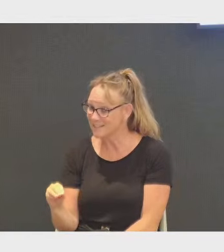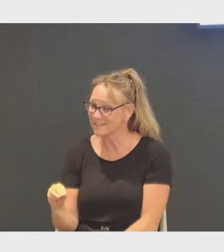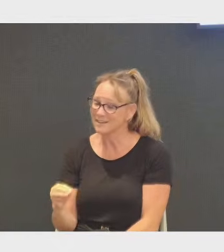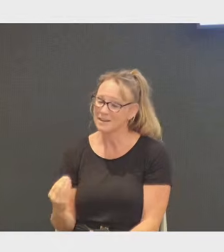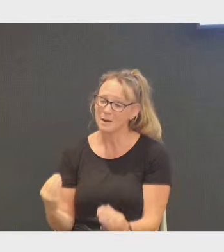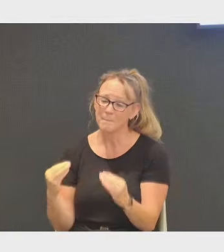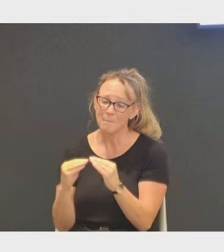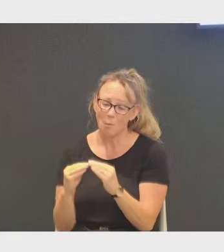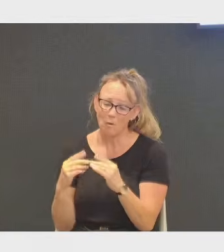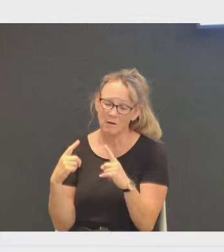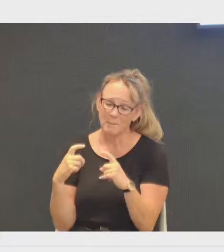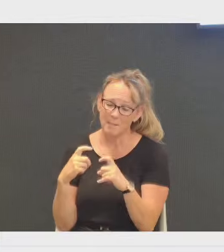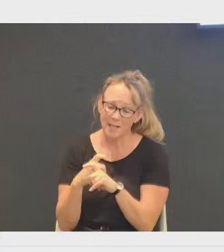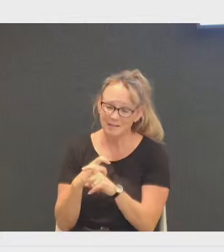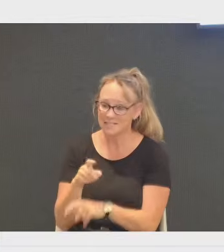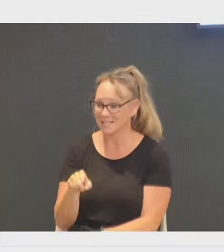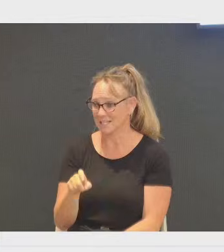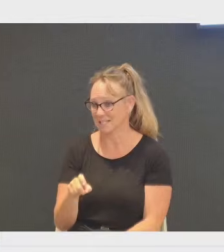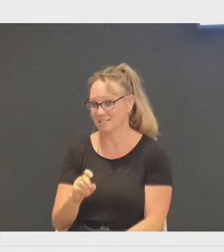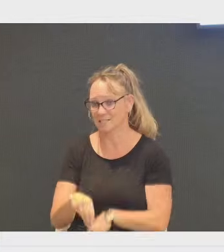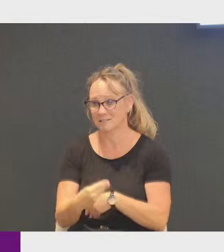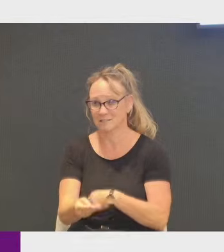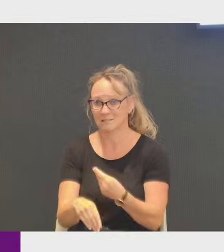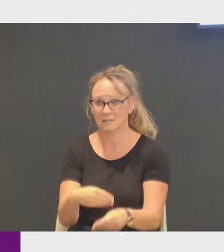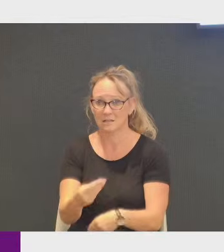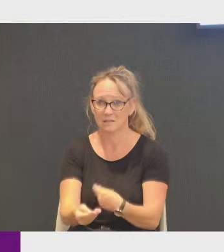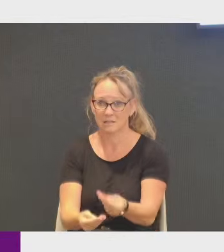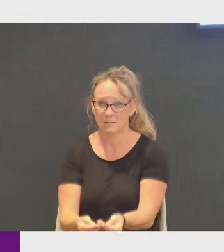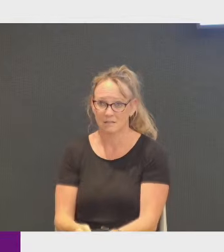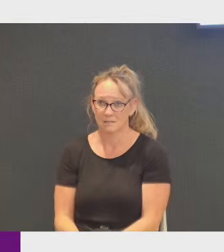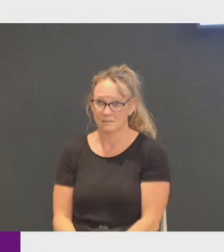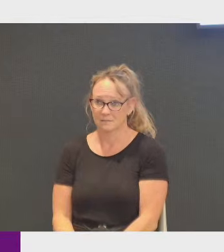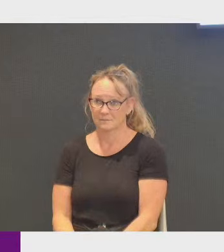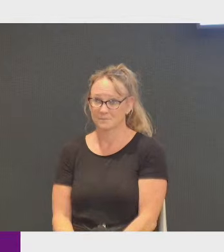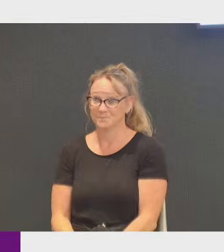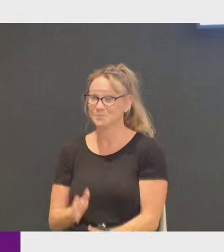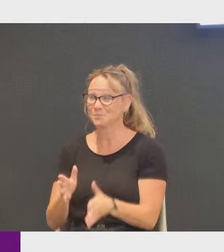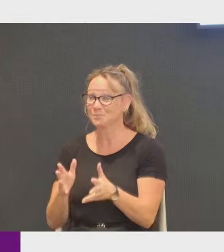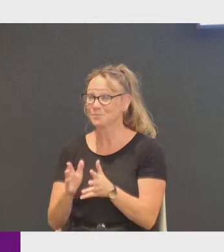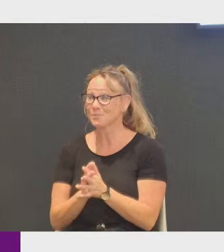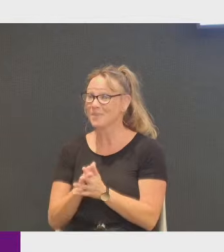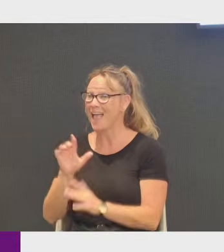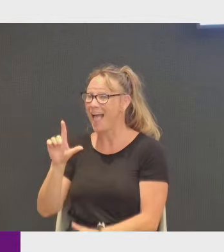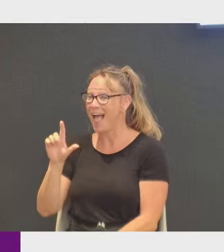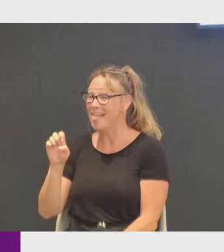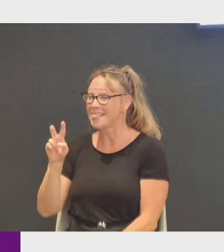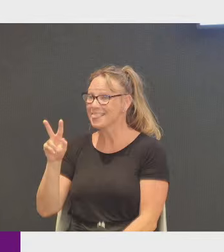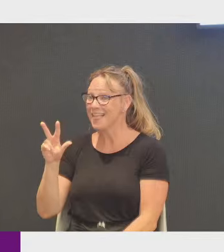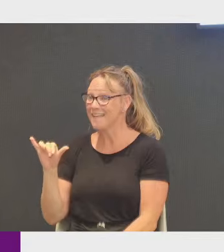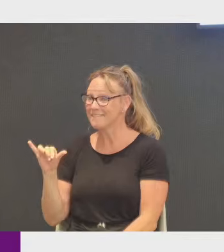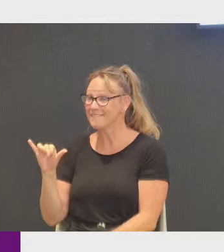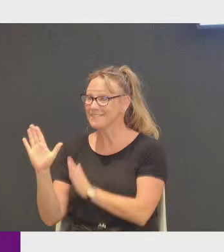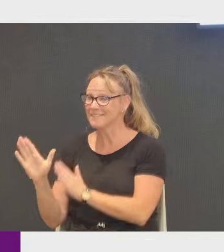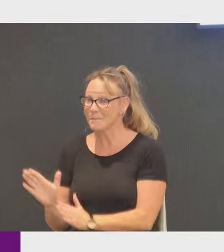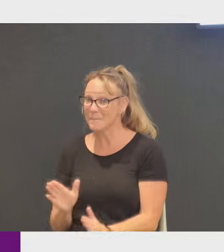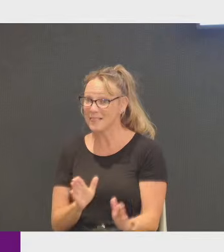needs. let's get through this real quick. If you look at levy plan, which is the pink column here,